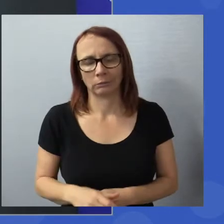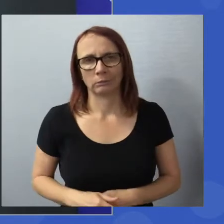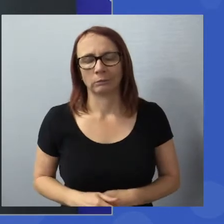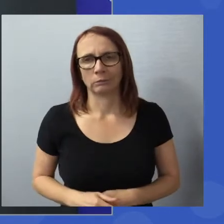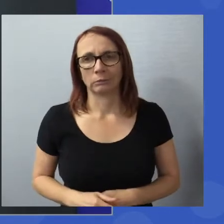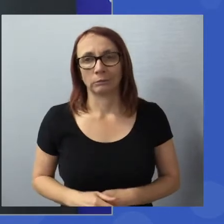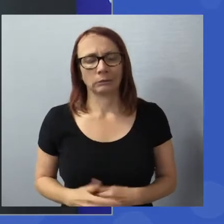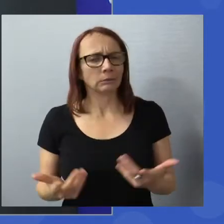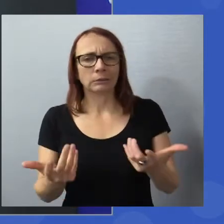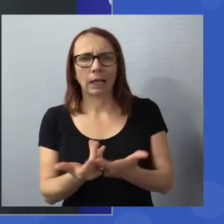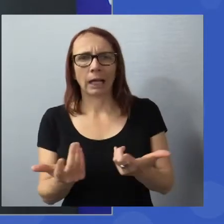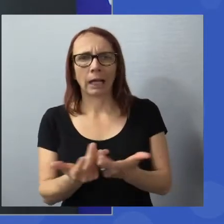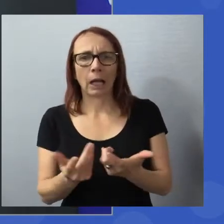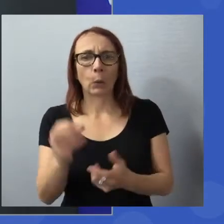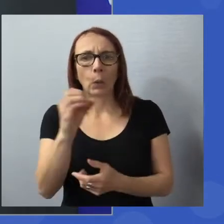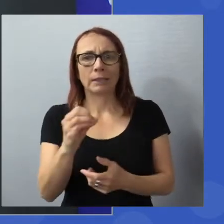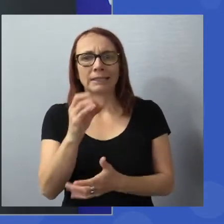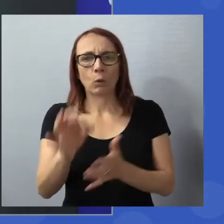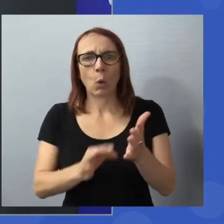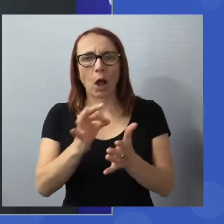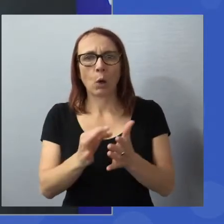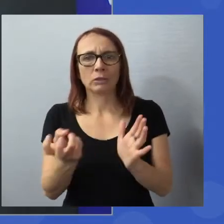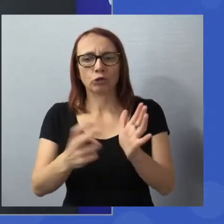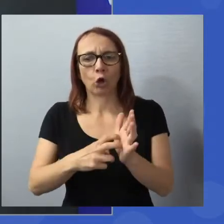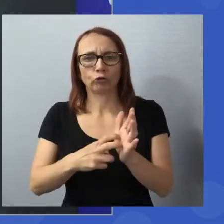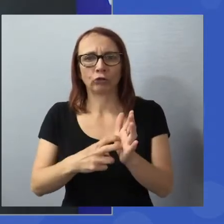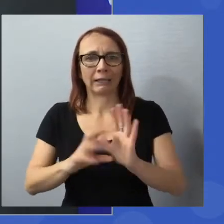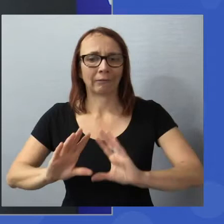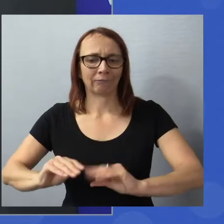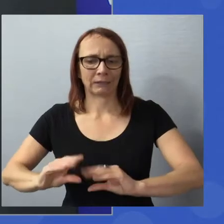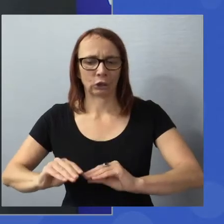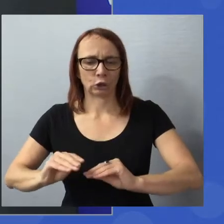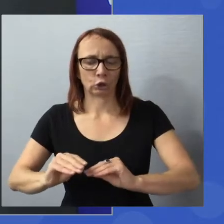would be to end zero hour contracts to raise the minimum wage potential have a